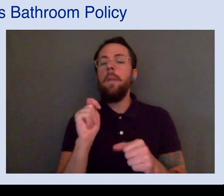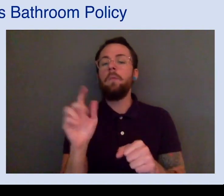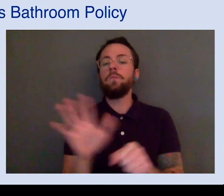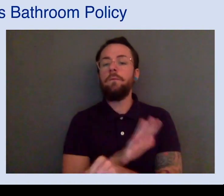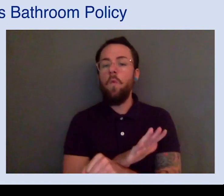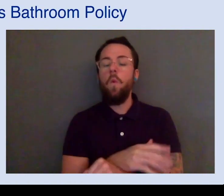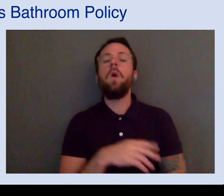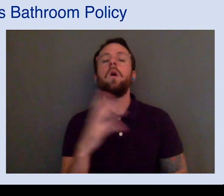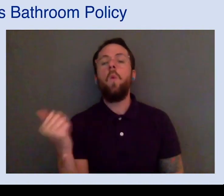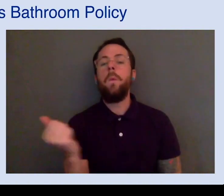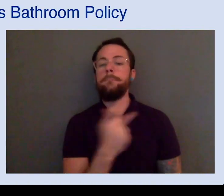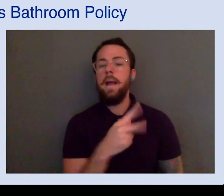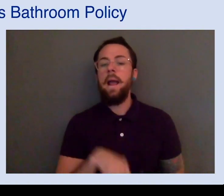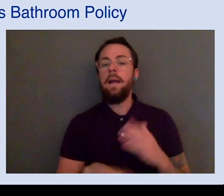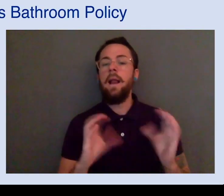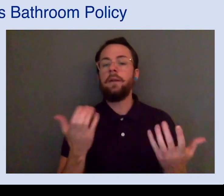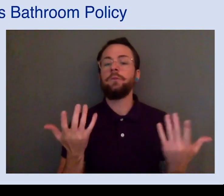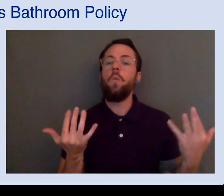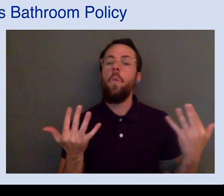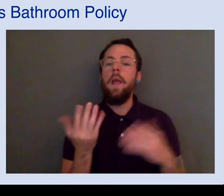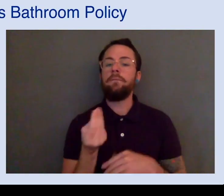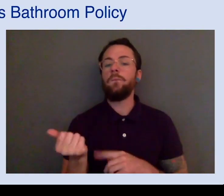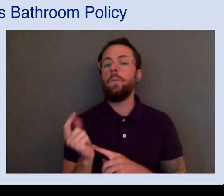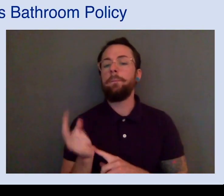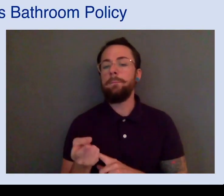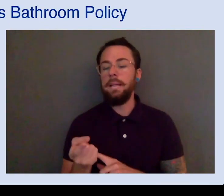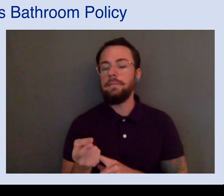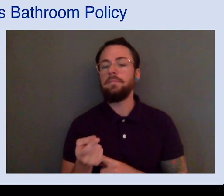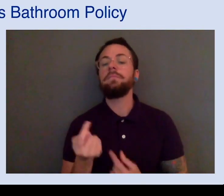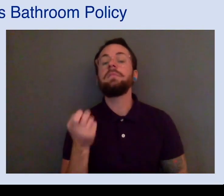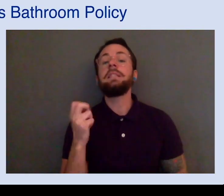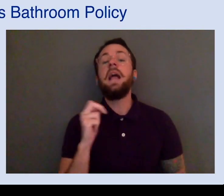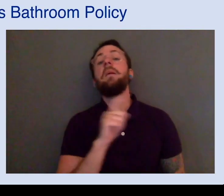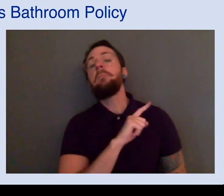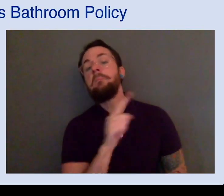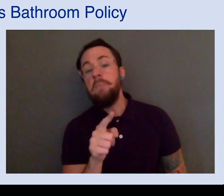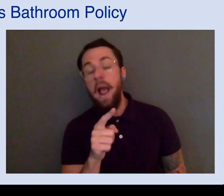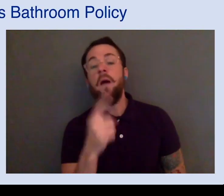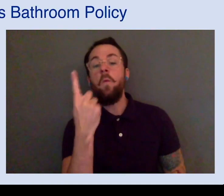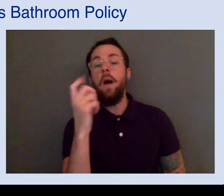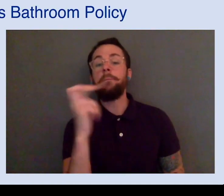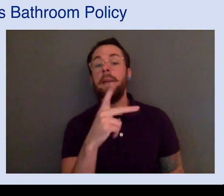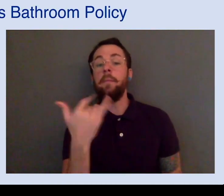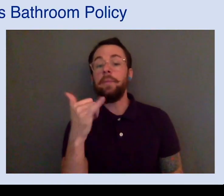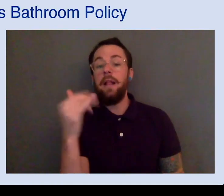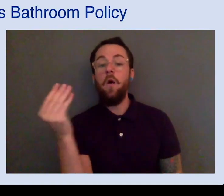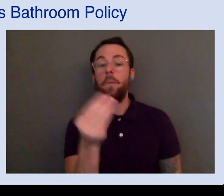They come out and see the yellow and the blue tag is gone which means both of the bathrooms are occupied.